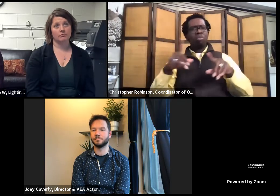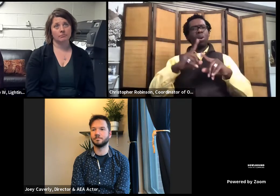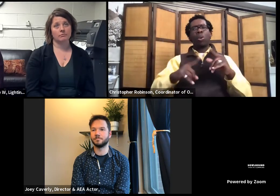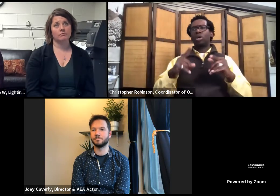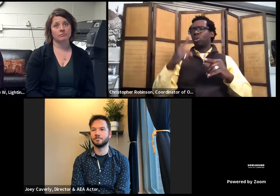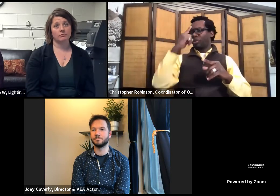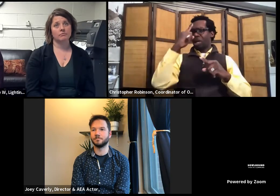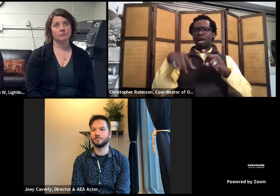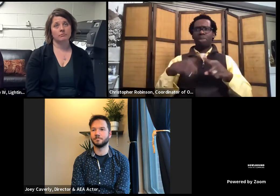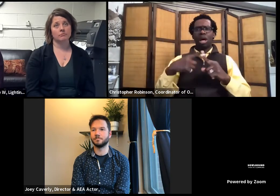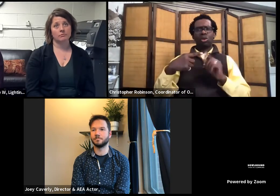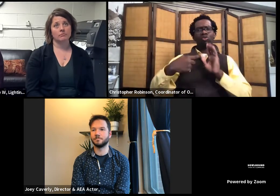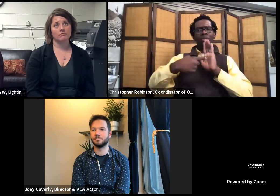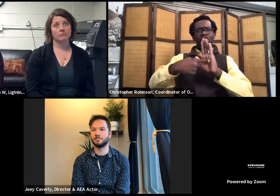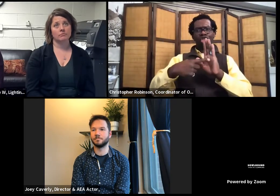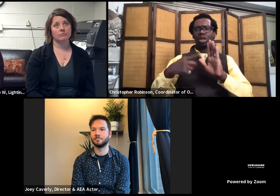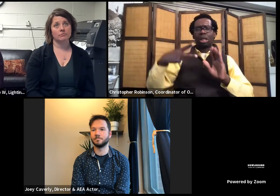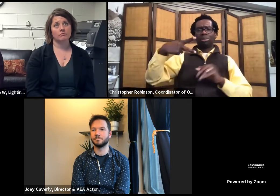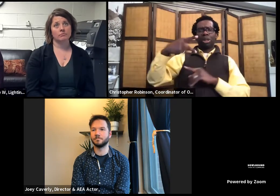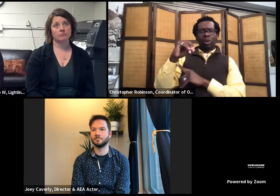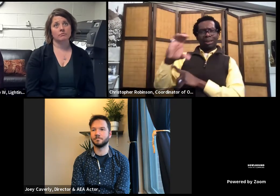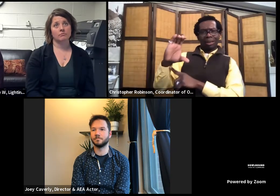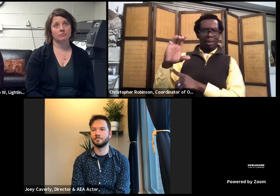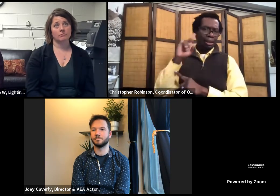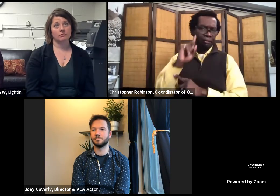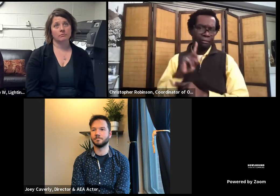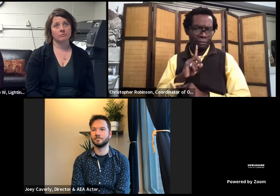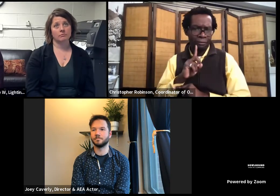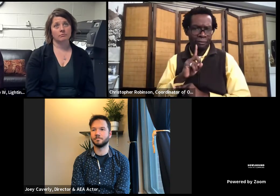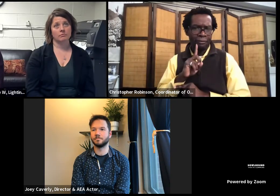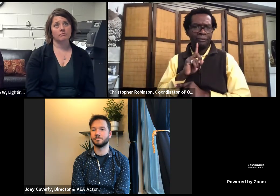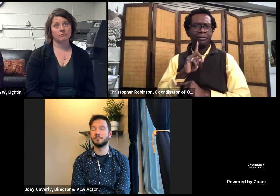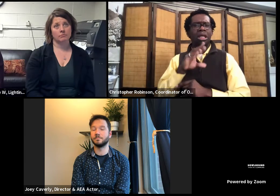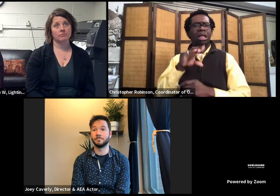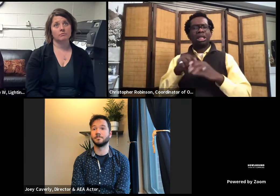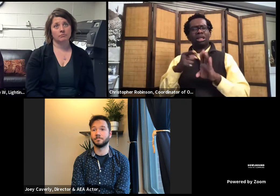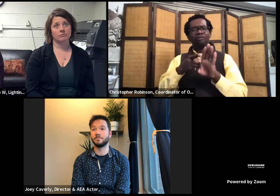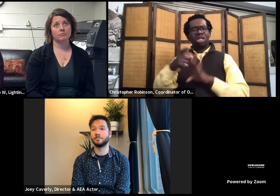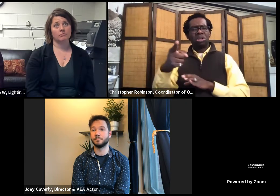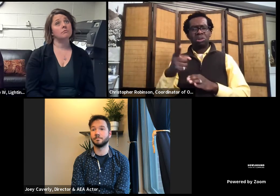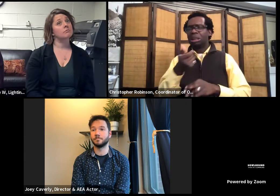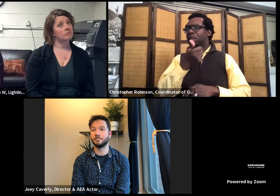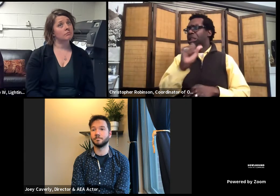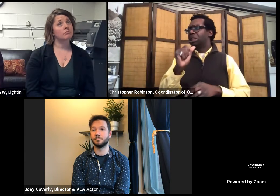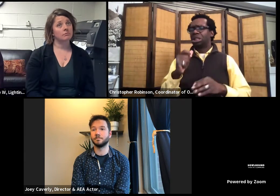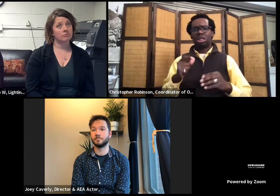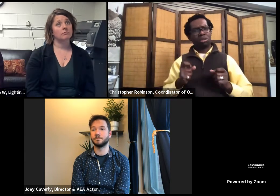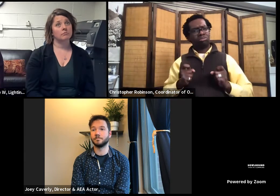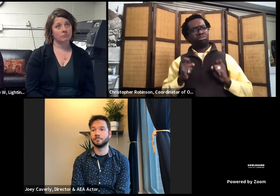I'm not sure of all your the identities that you maintain, but deaf person of color in this field,